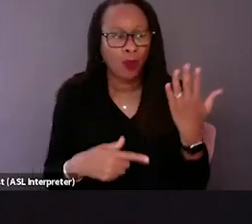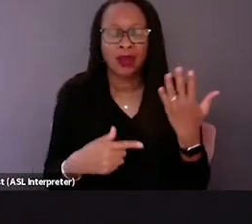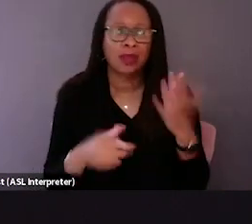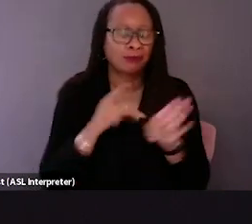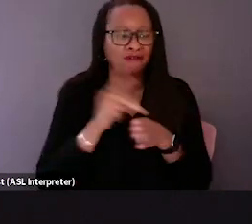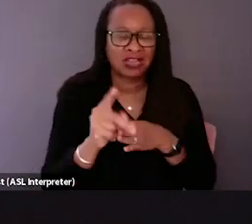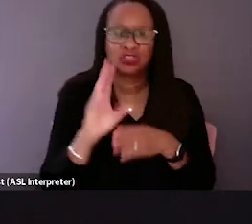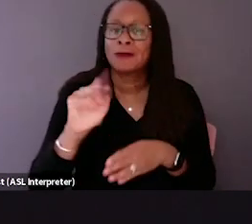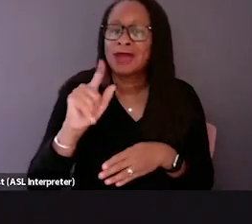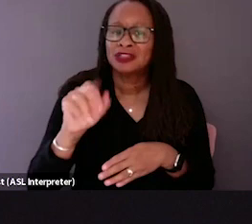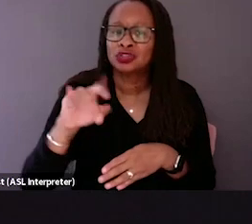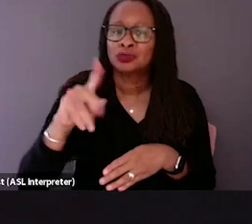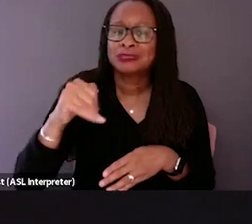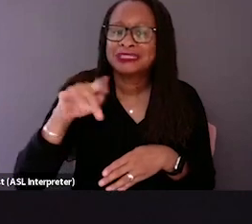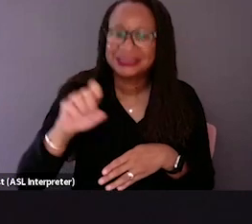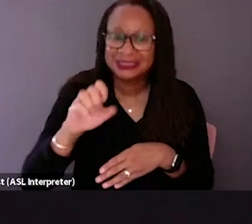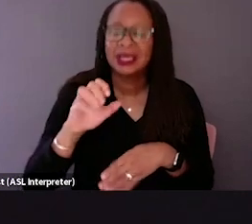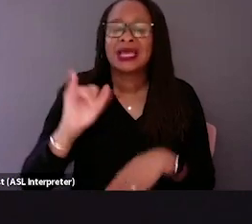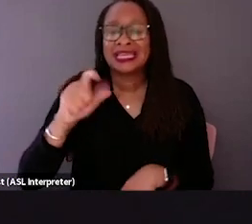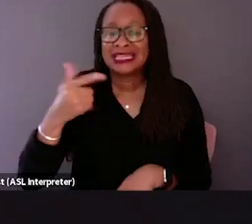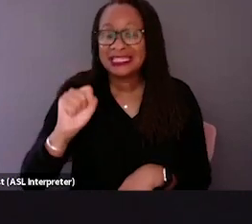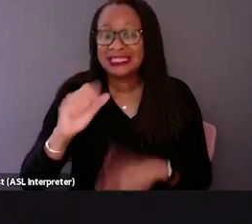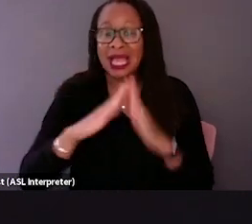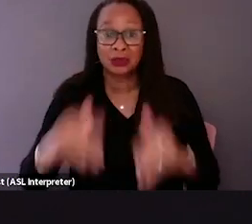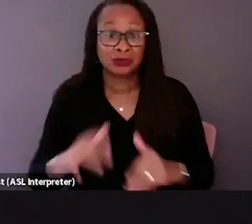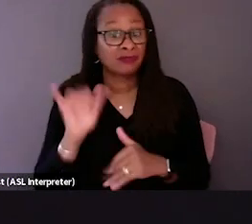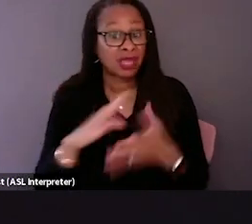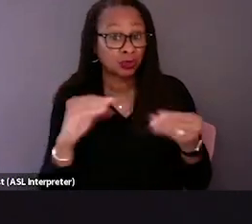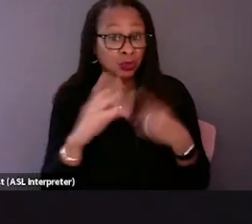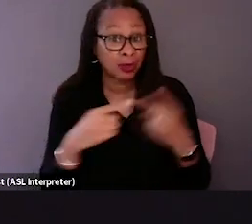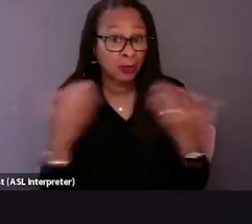And Iggie's house is the story of a racist